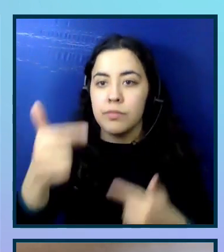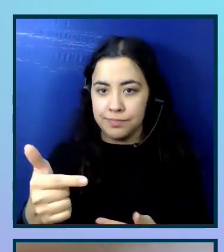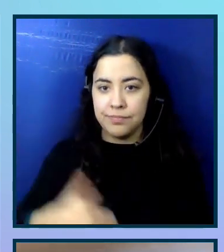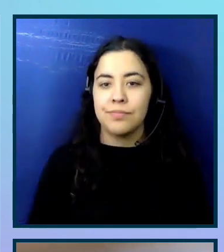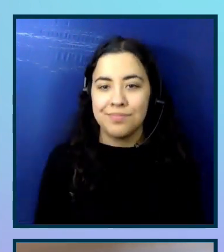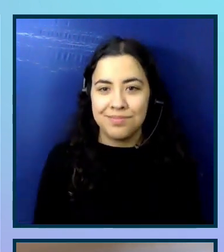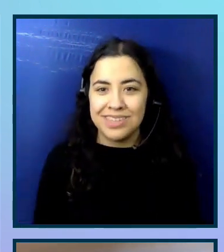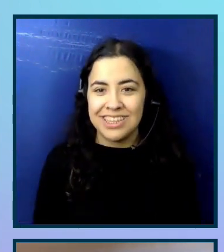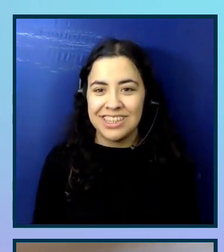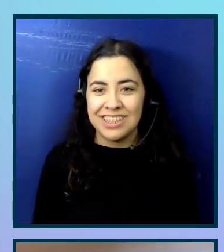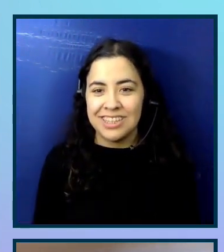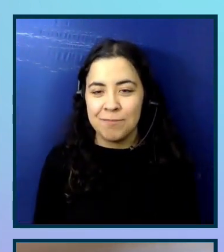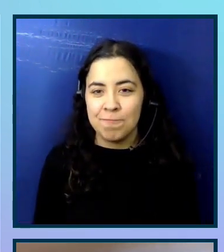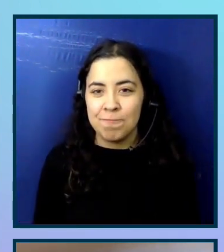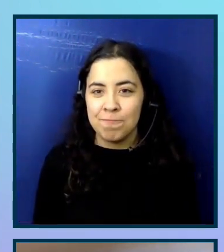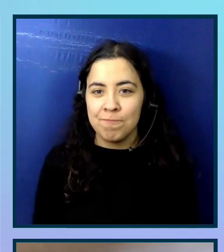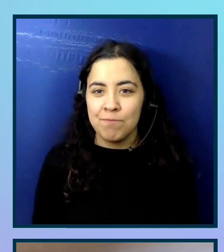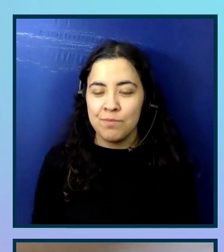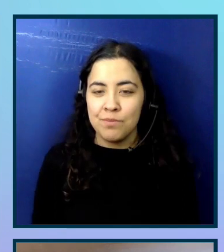An example of that would be blindness.